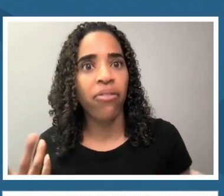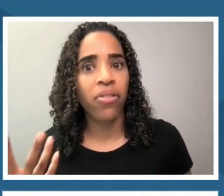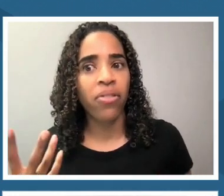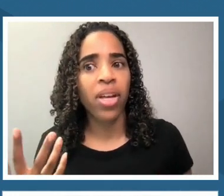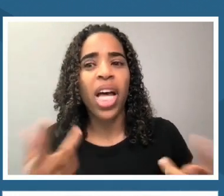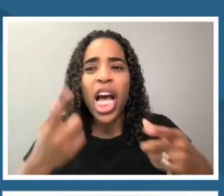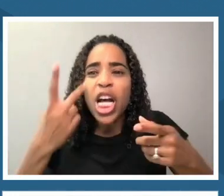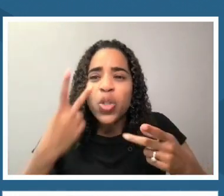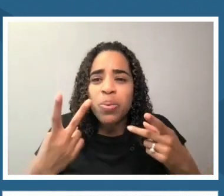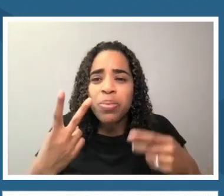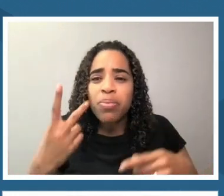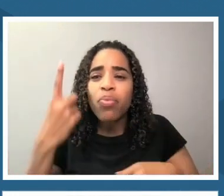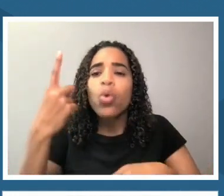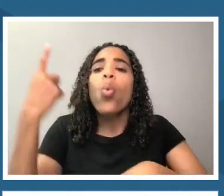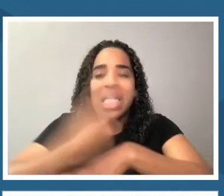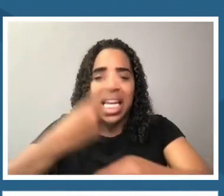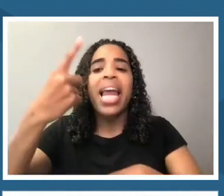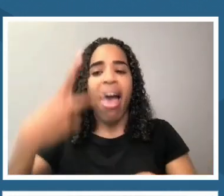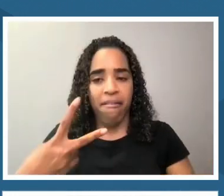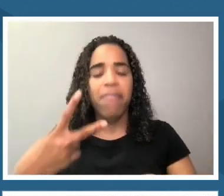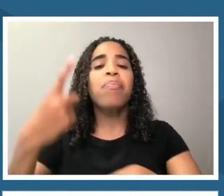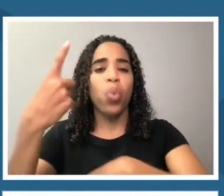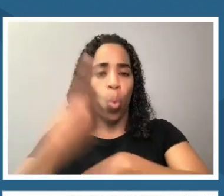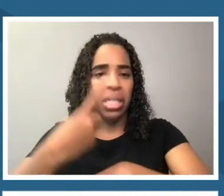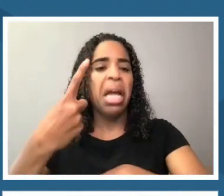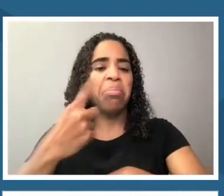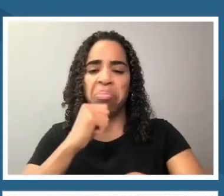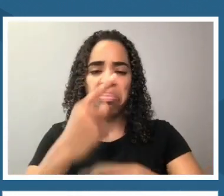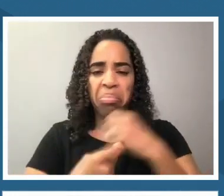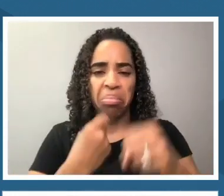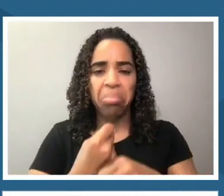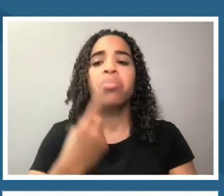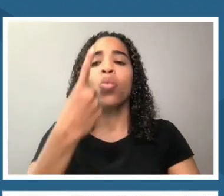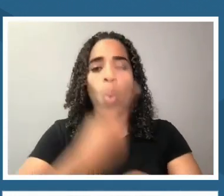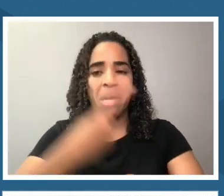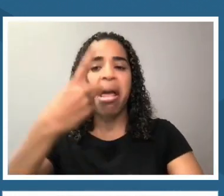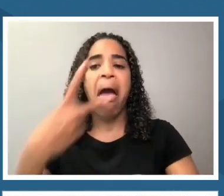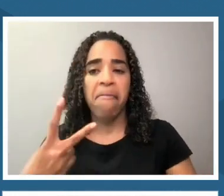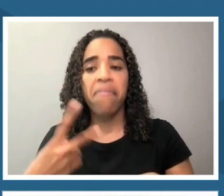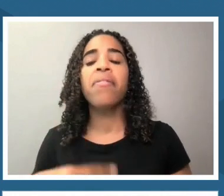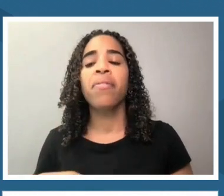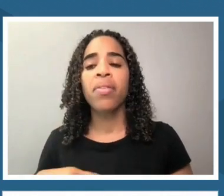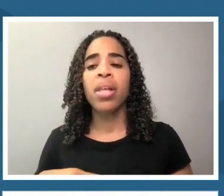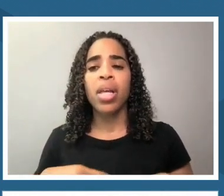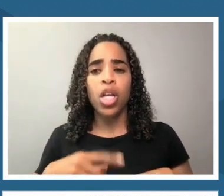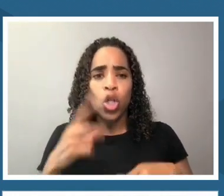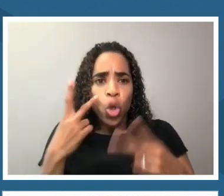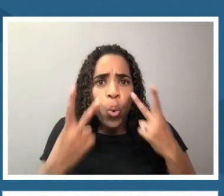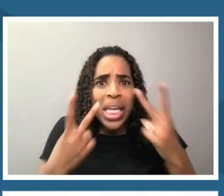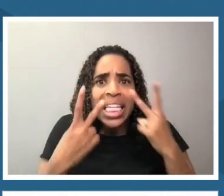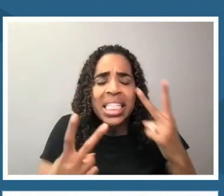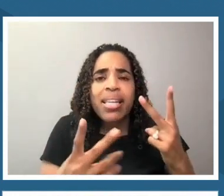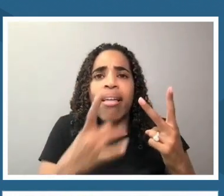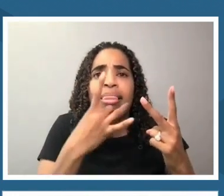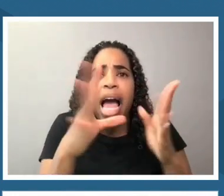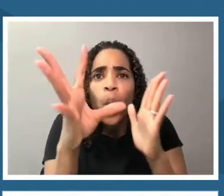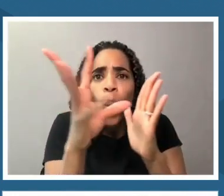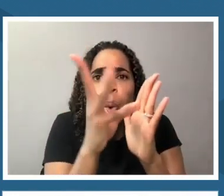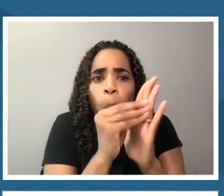like you can see all these bumps and all these pumps is actually basically how we represent the absorption of the light so